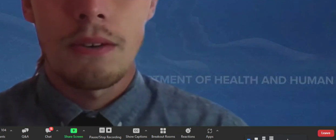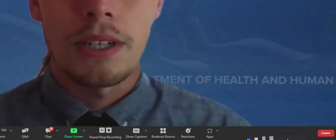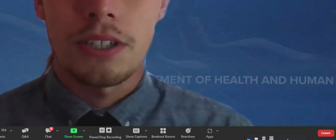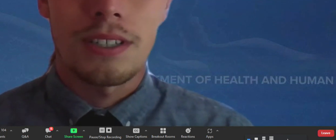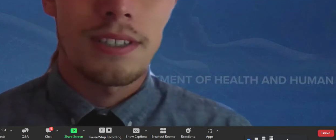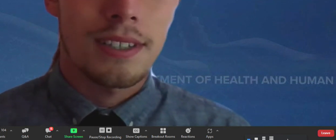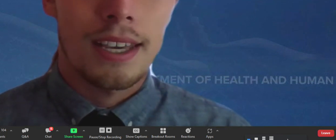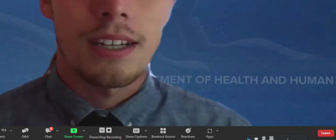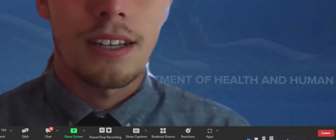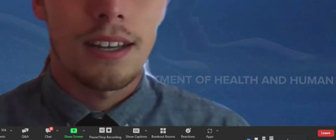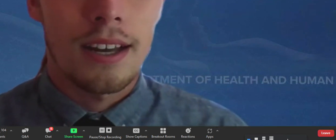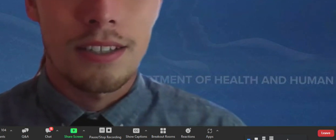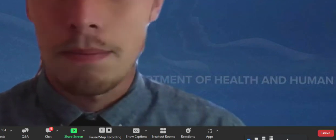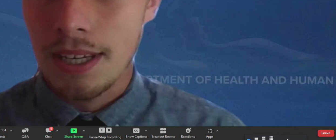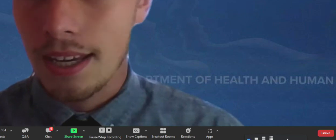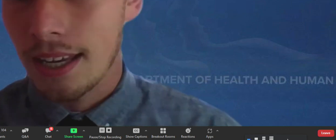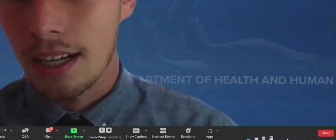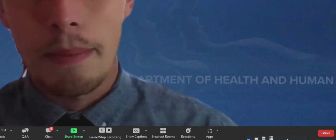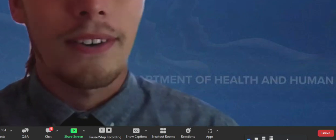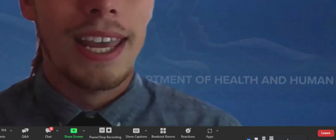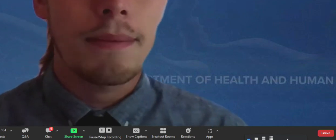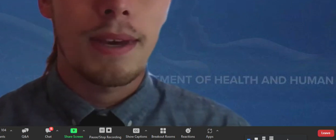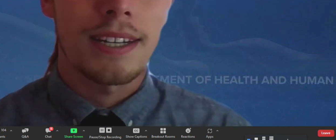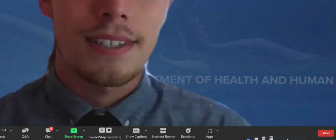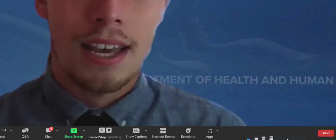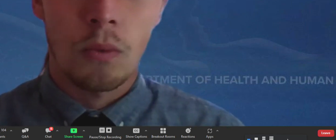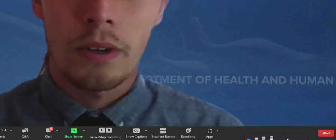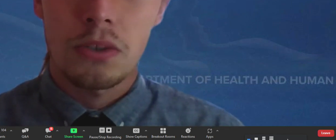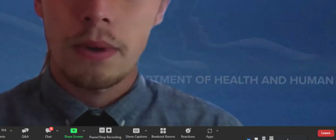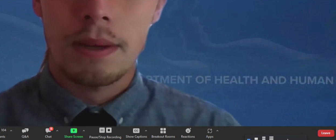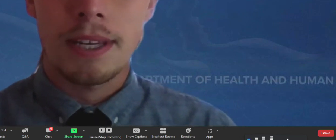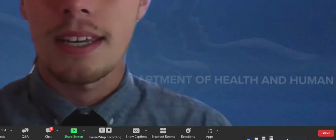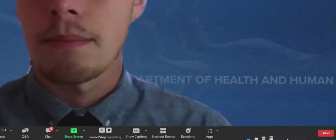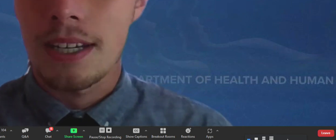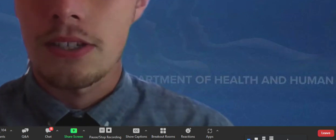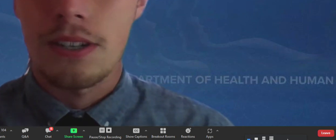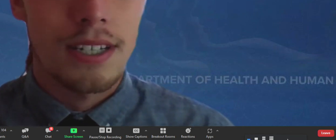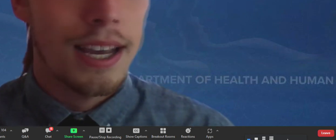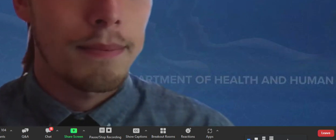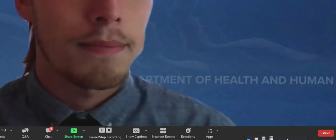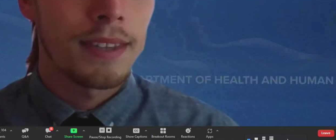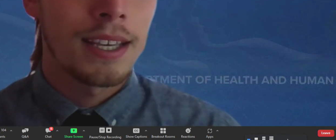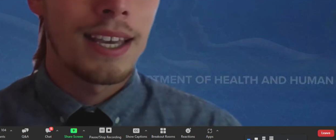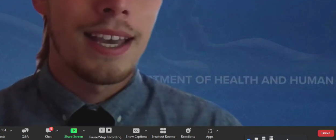which is slated to be in about eight minutes at 1:20 PM Eastern time.